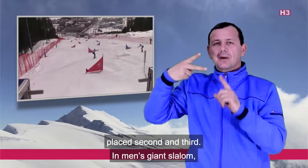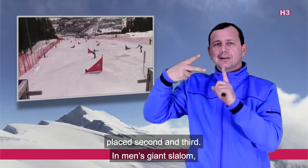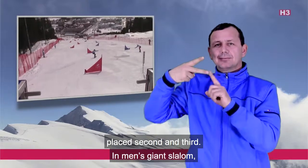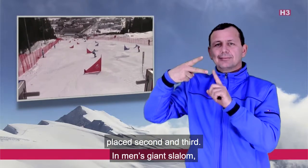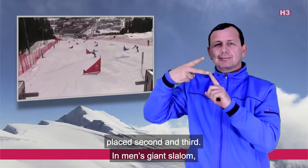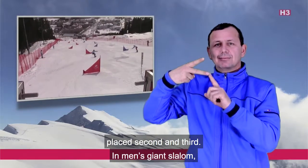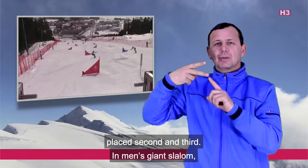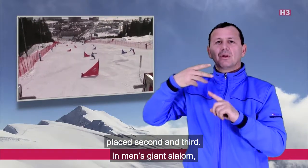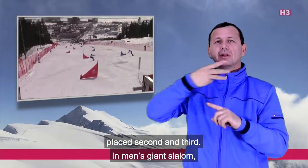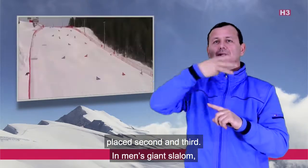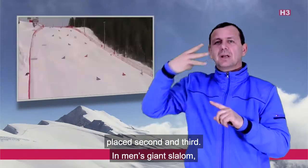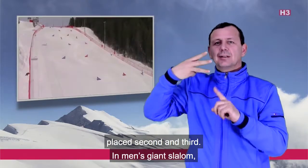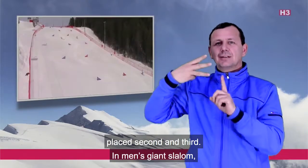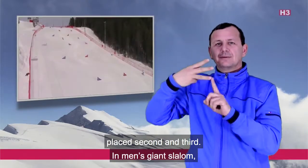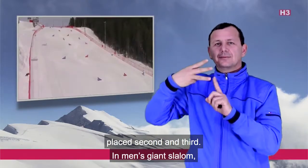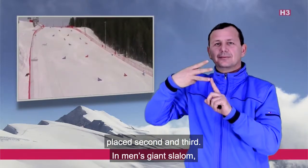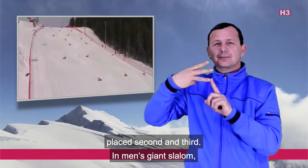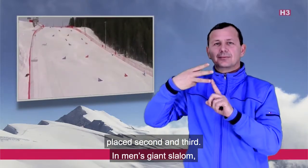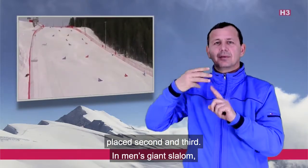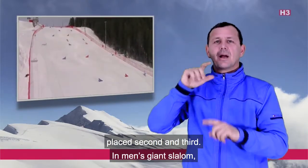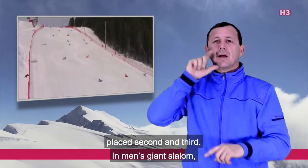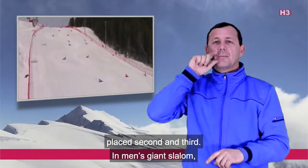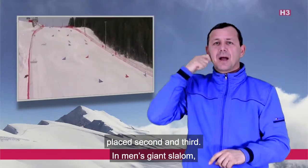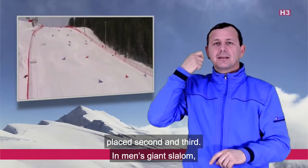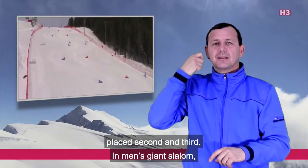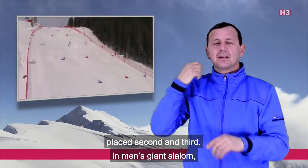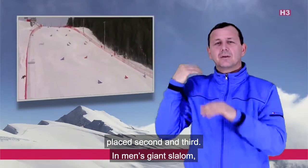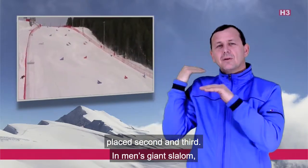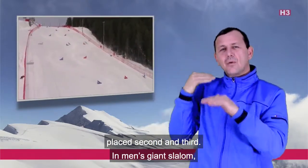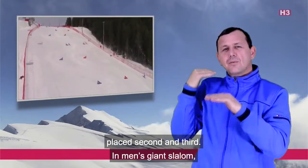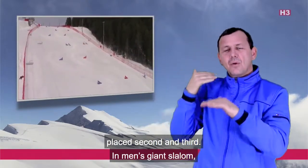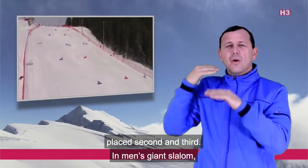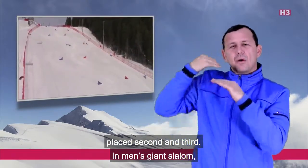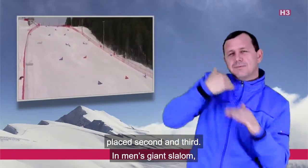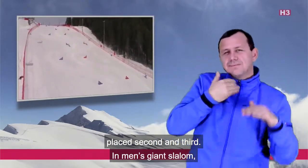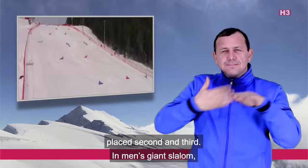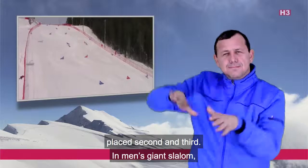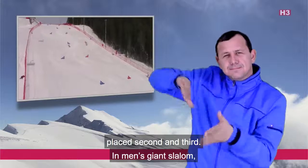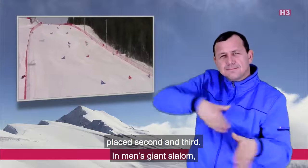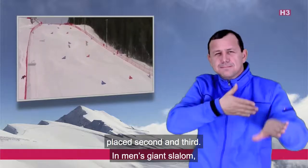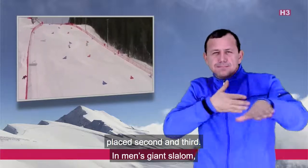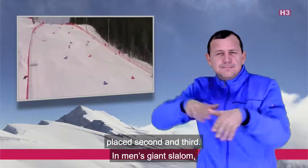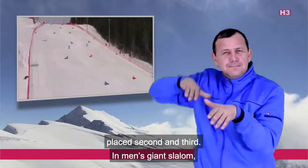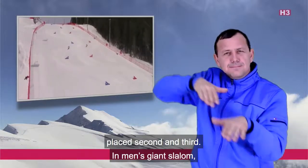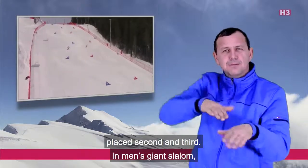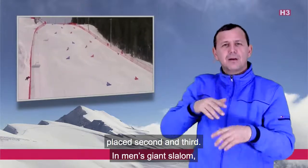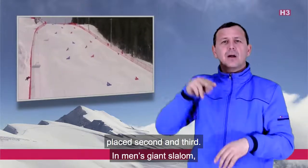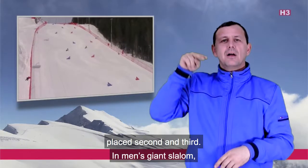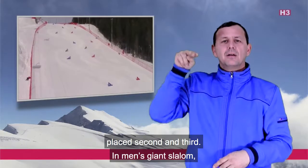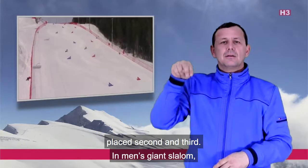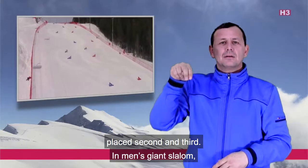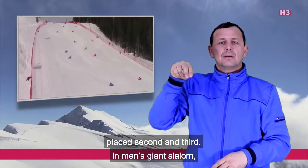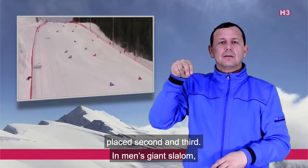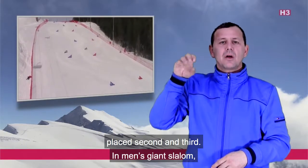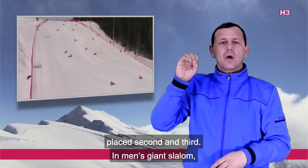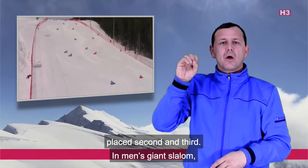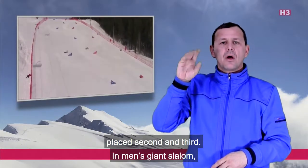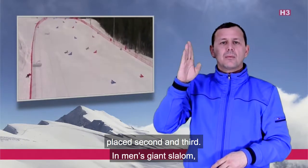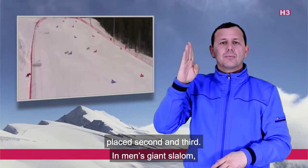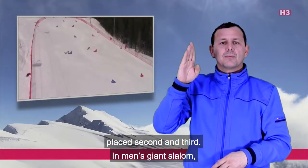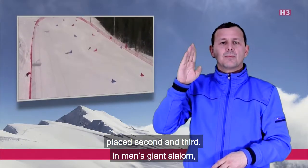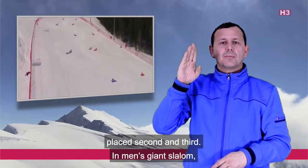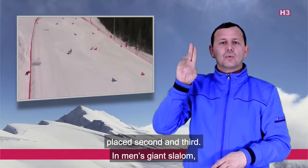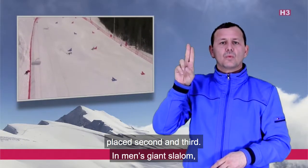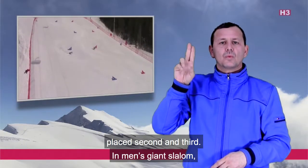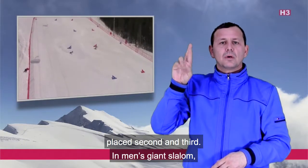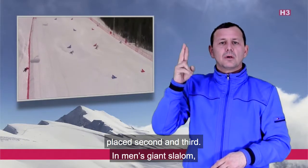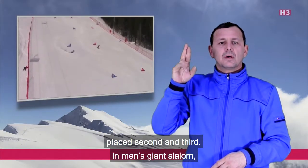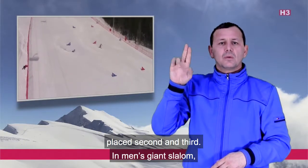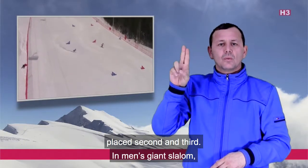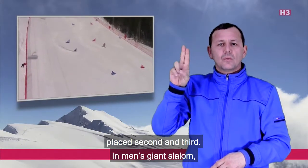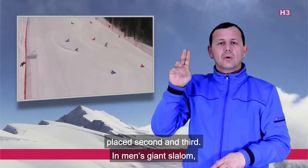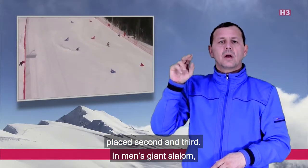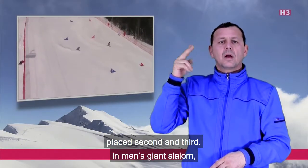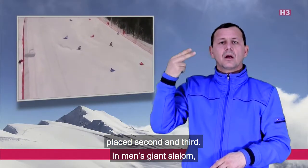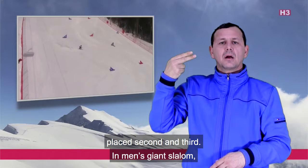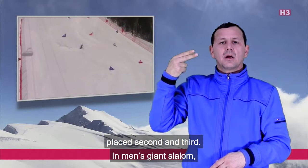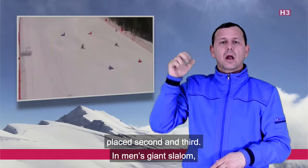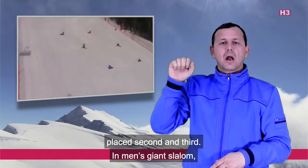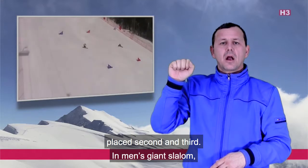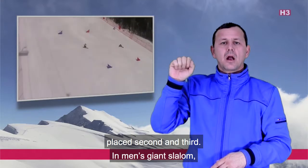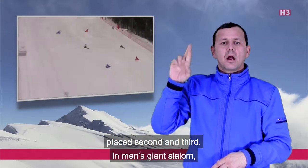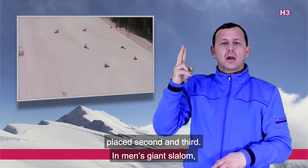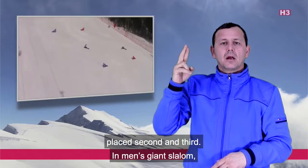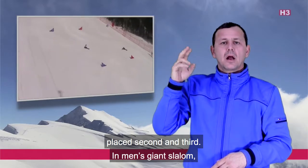placed second and third. In men’s giant slalom,